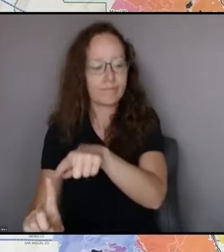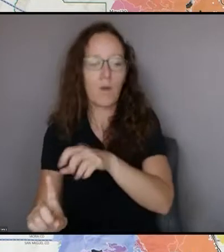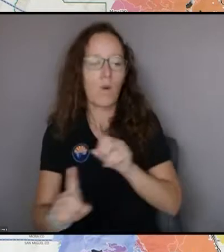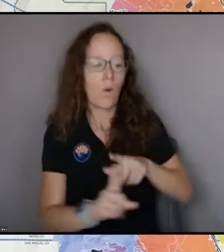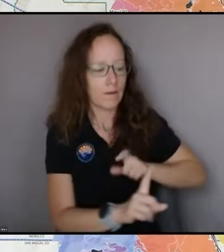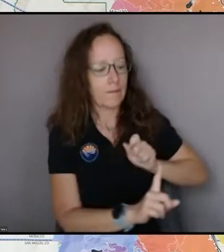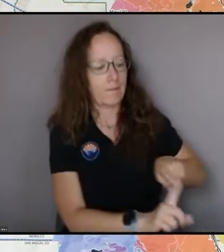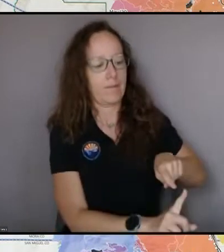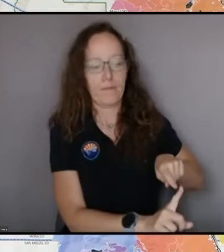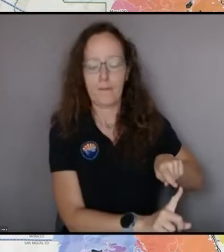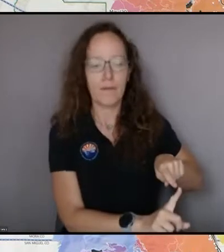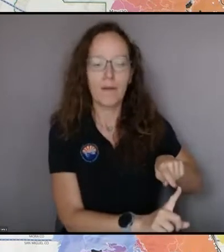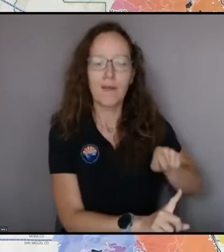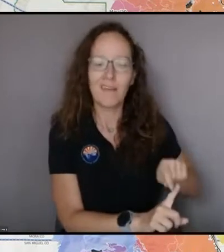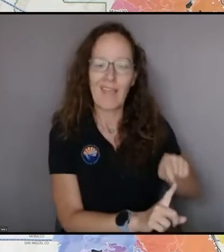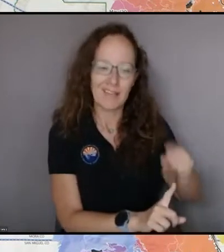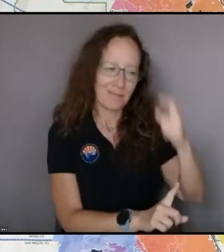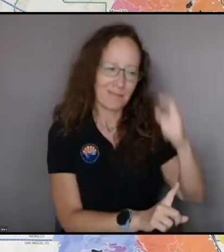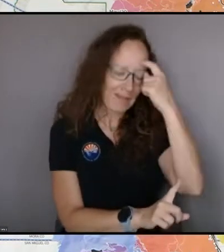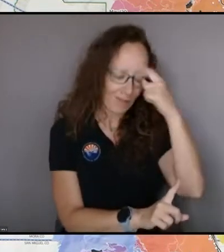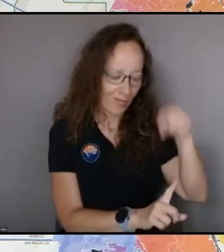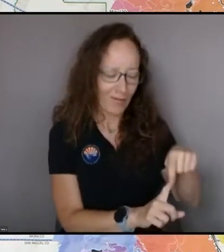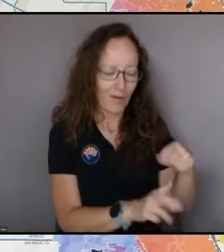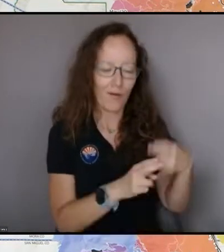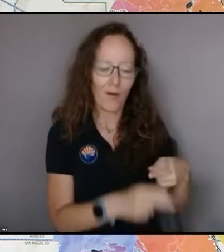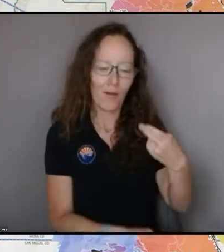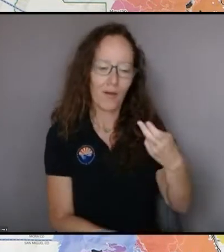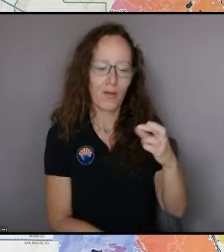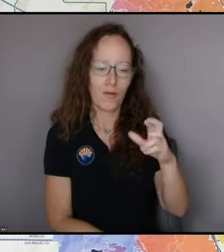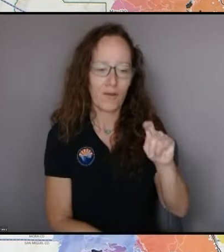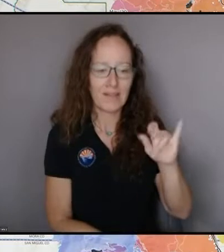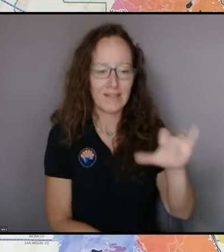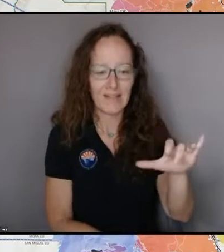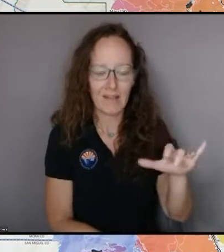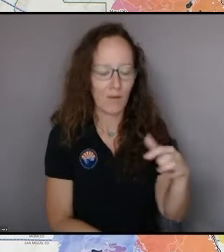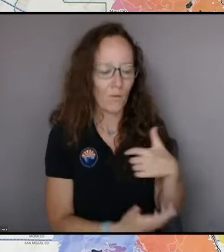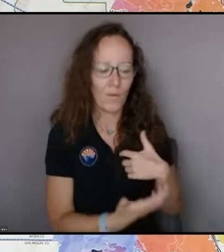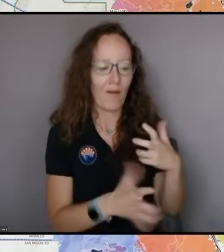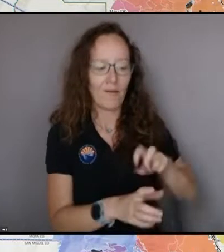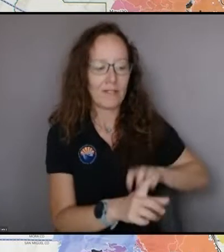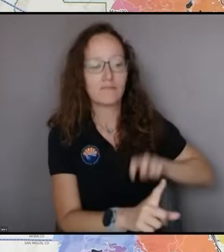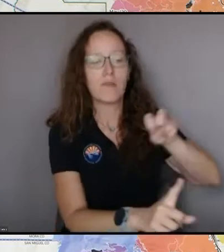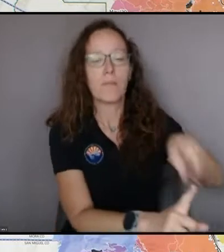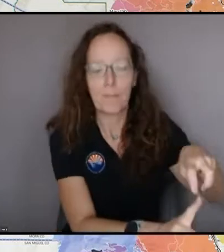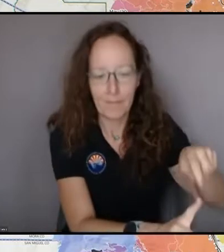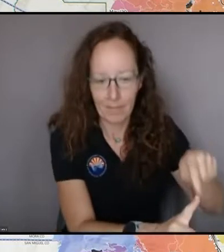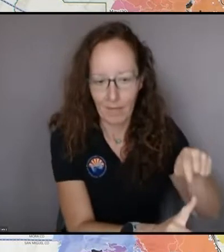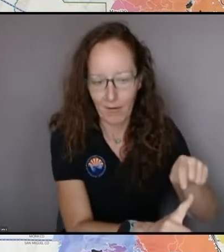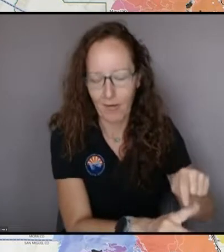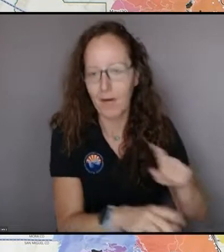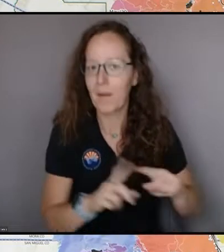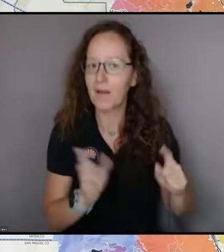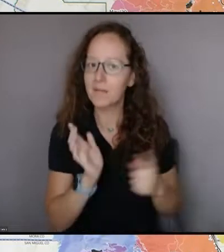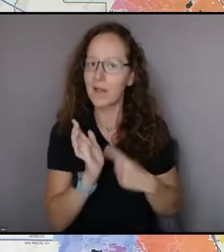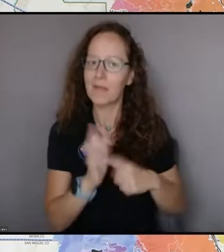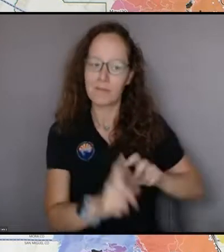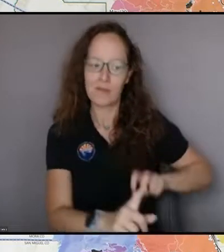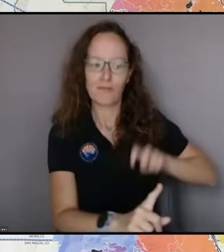outcome. 'Group think'. I think it was George Patten that said that, 'When everyone's thinking alike, no one is thinking.' So it's